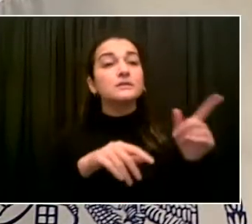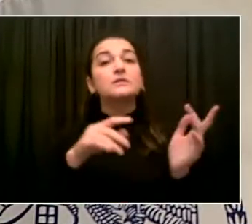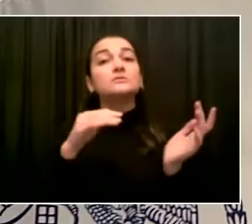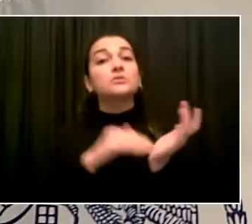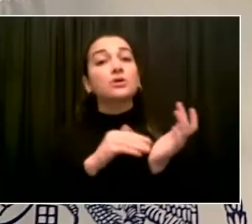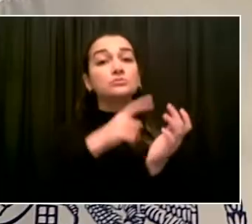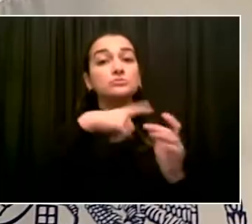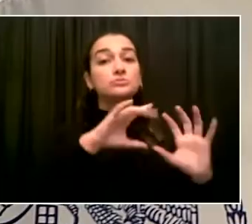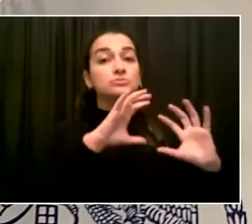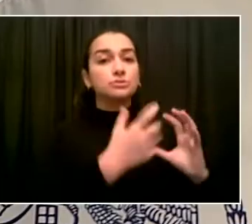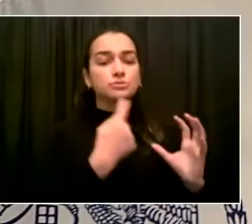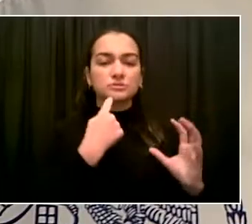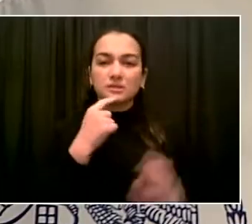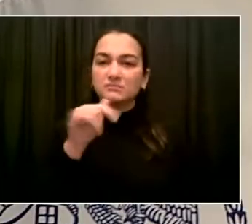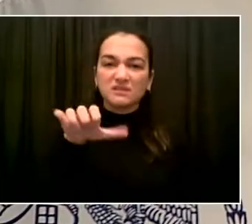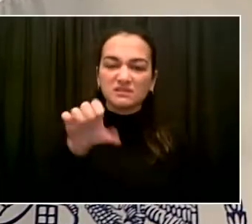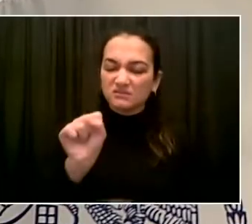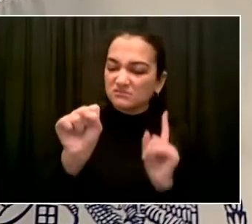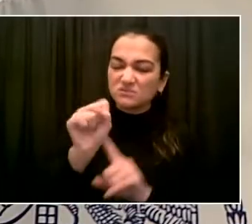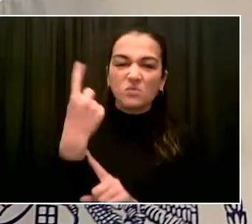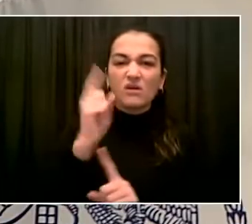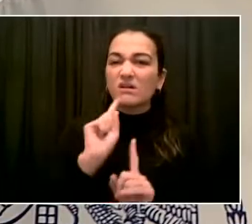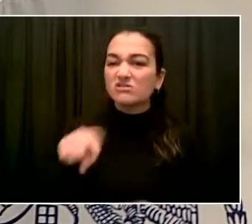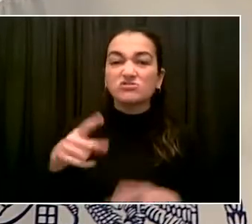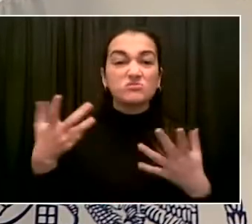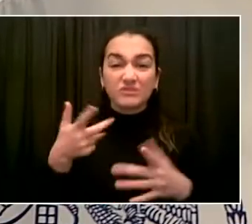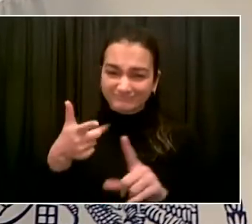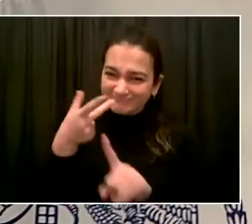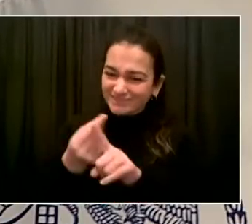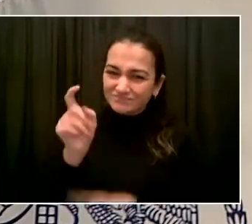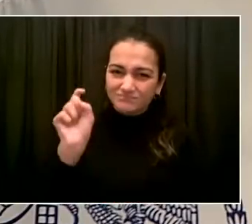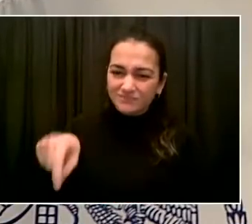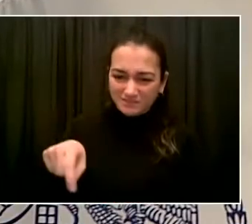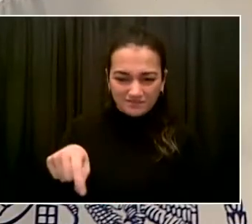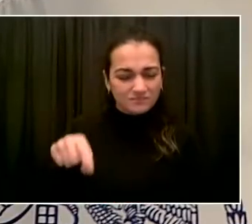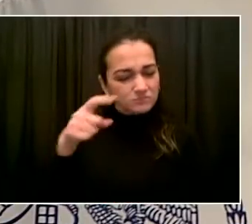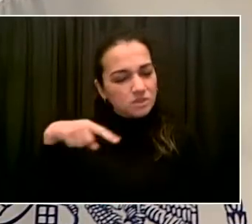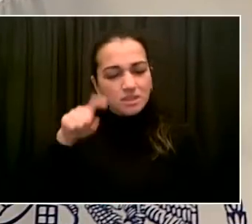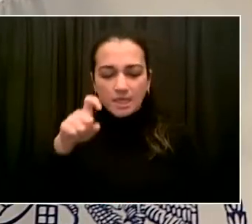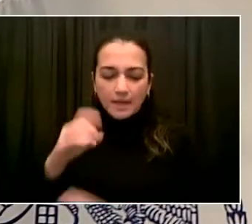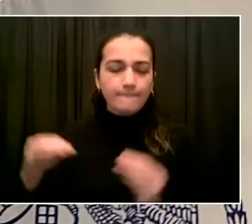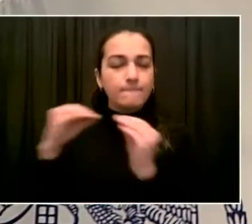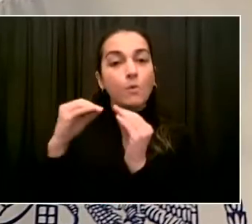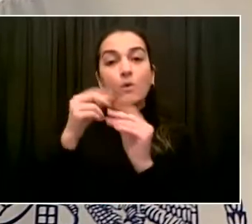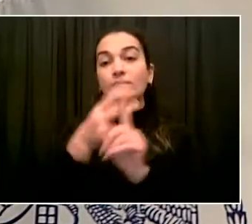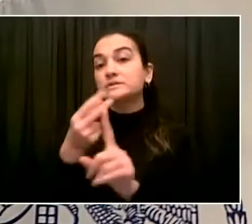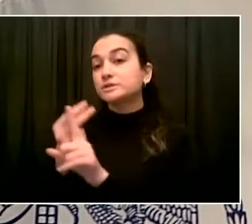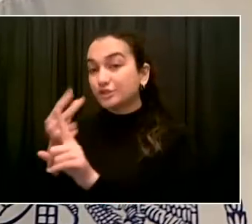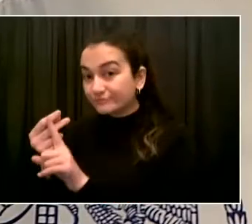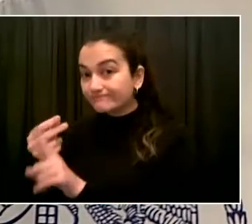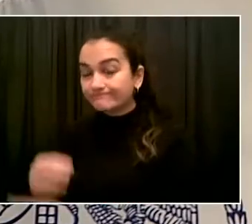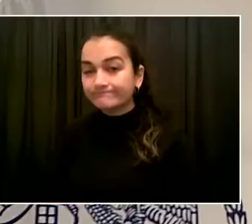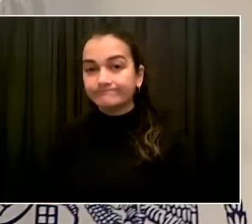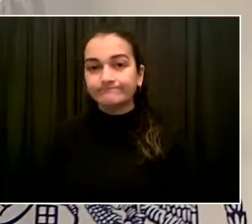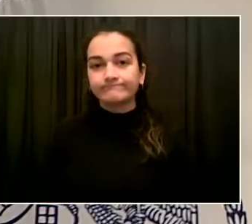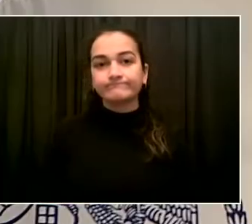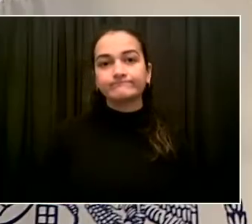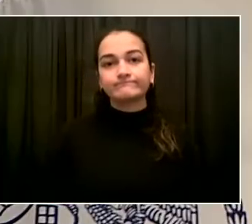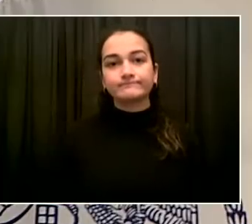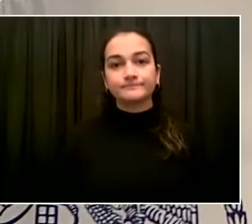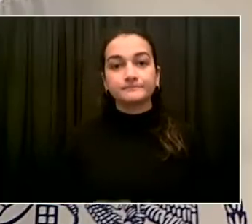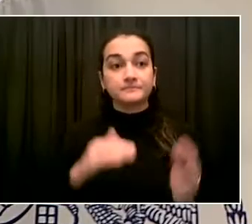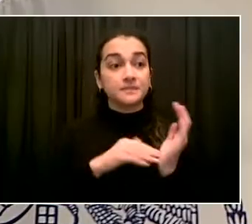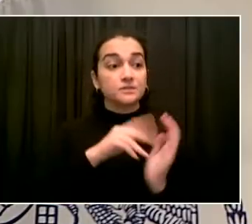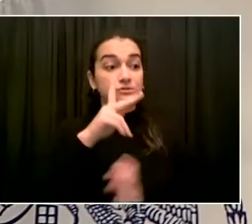OUT THE GHRIT